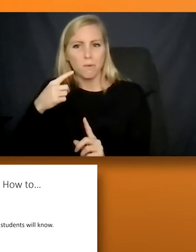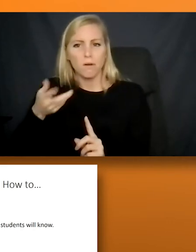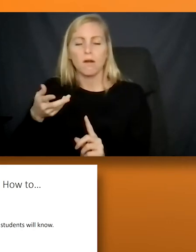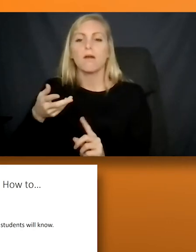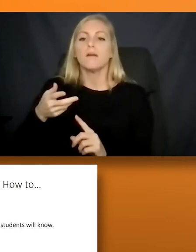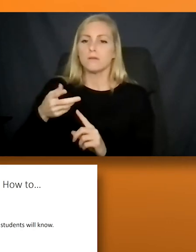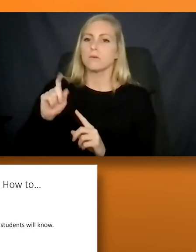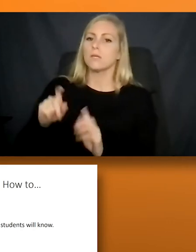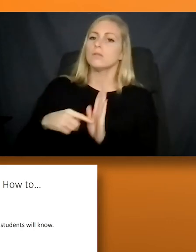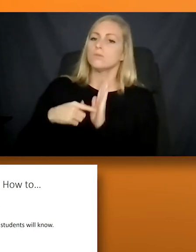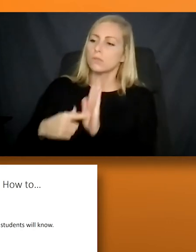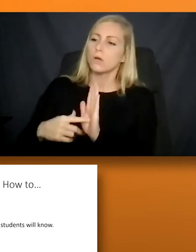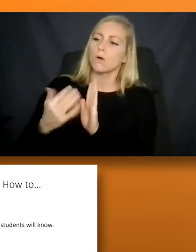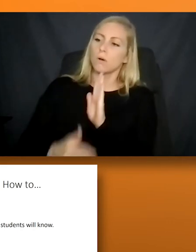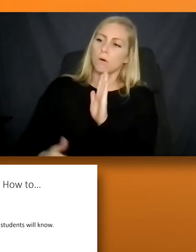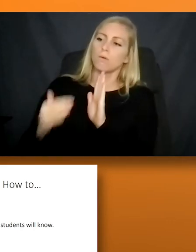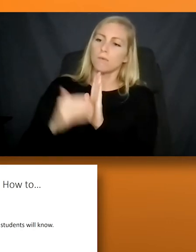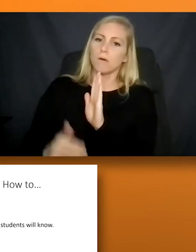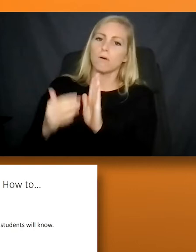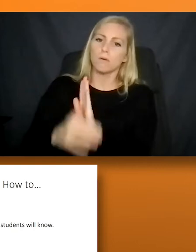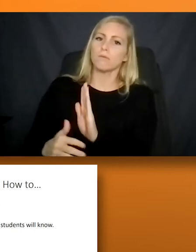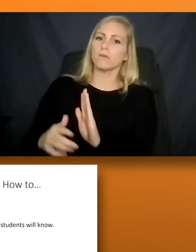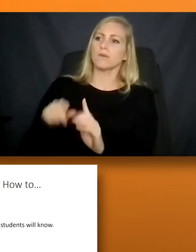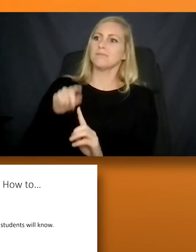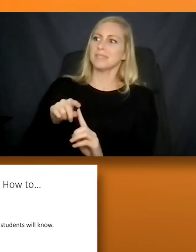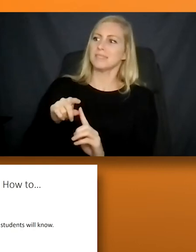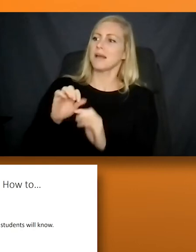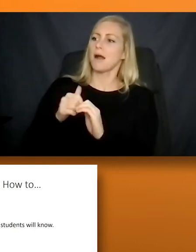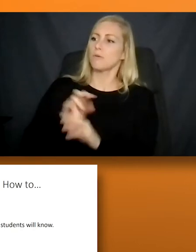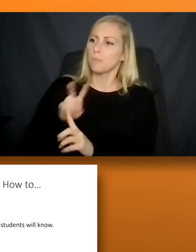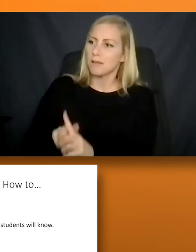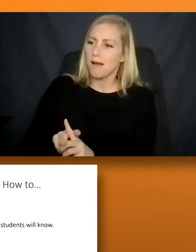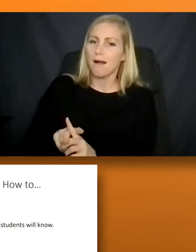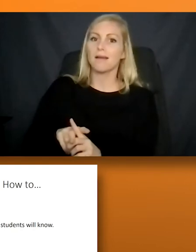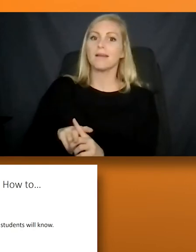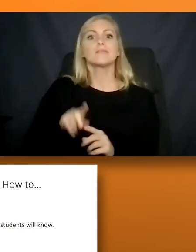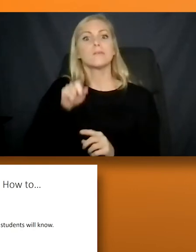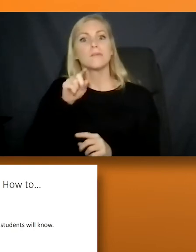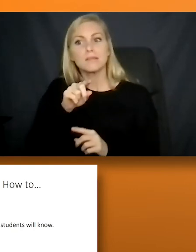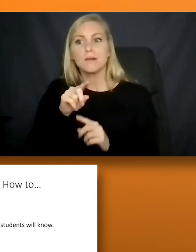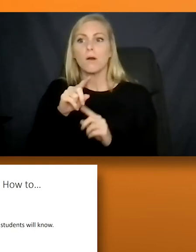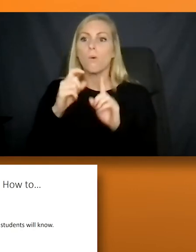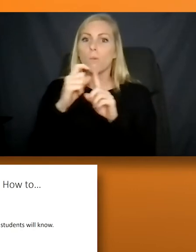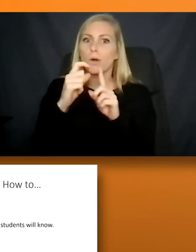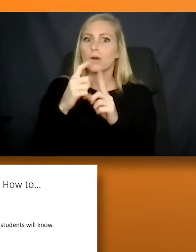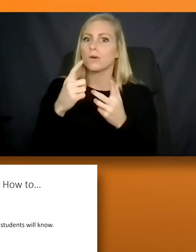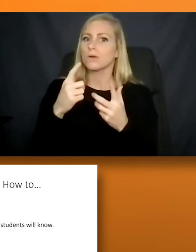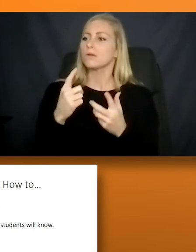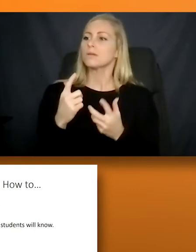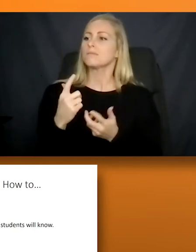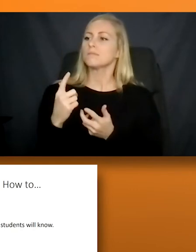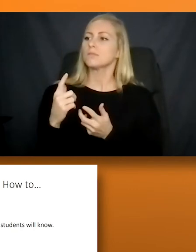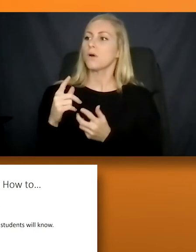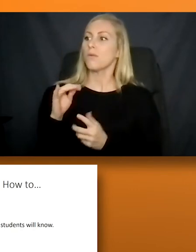So, you're gonna have to model over and over and over again how to use this graphic organizer. If I get to this word and I want to use a word web,